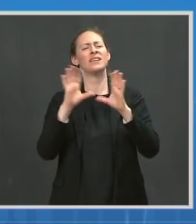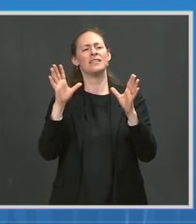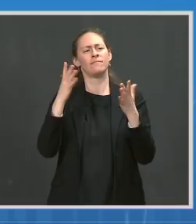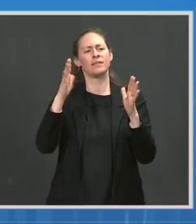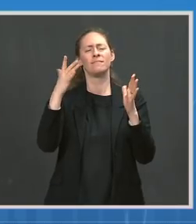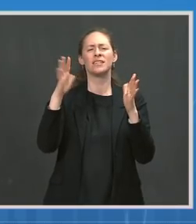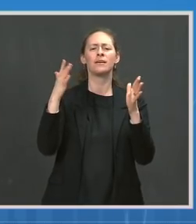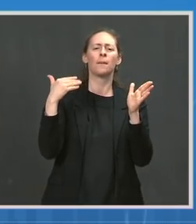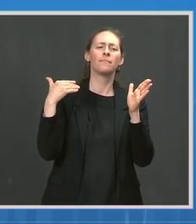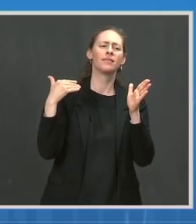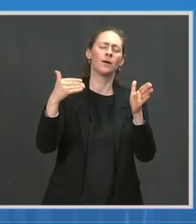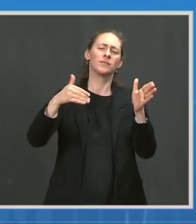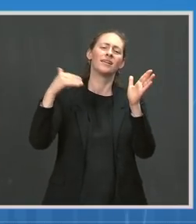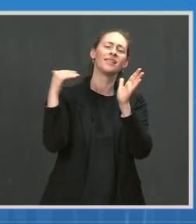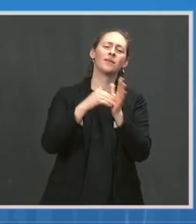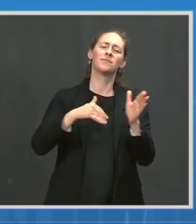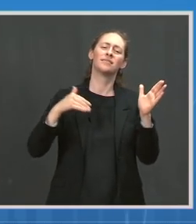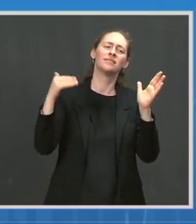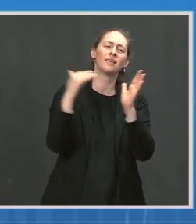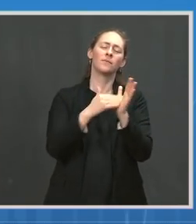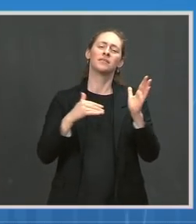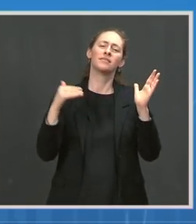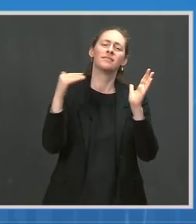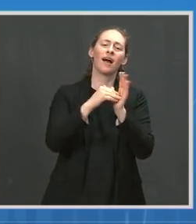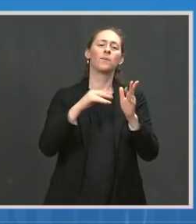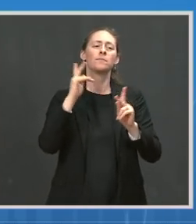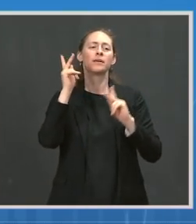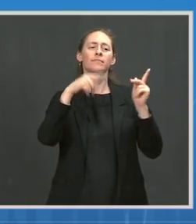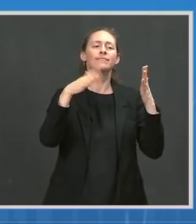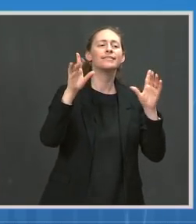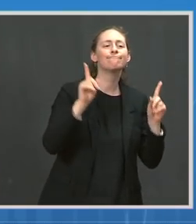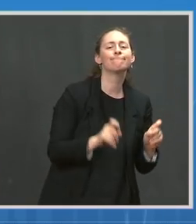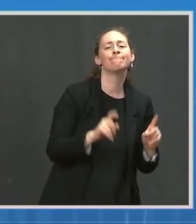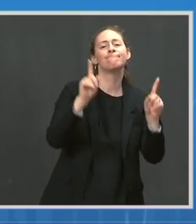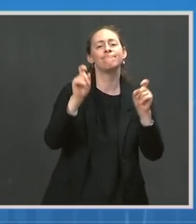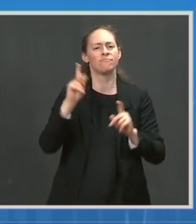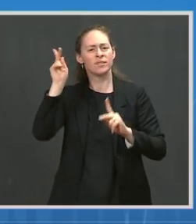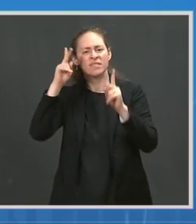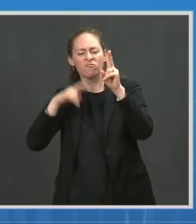has been peer reviewed independently and published in scientific journals,